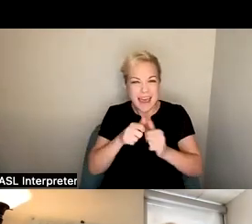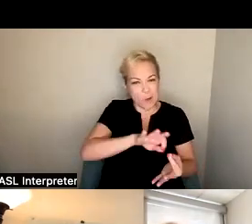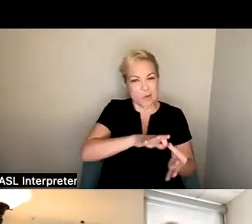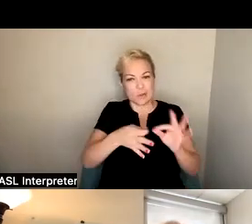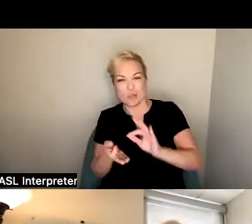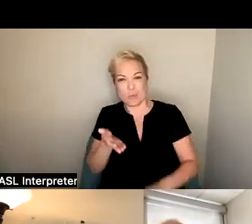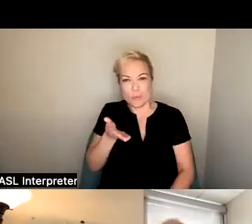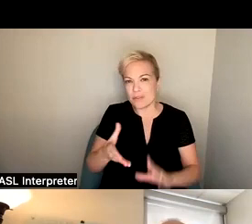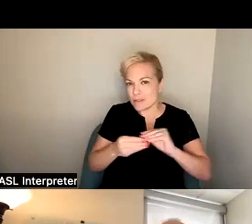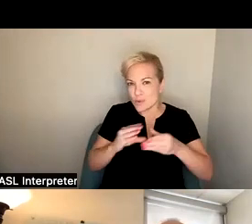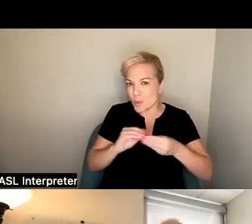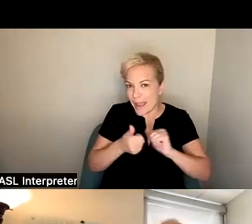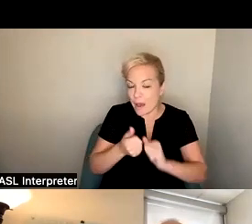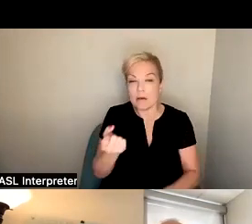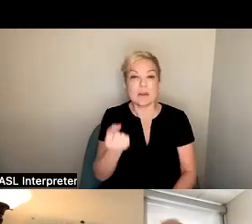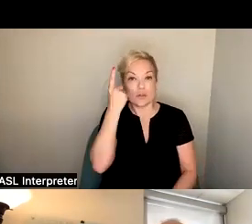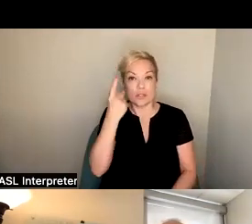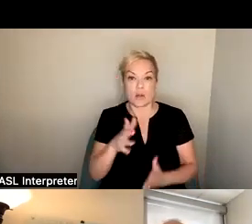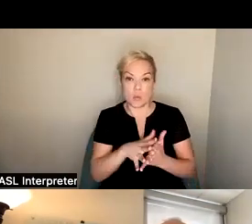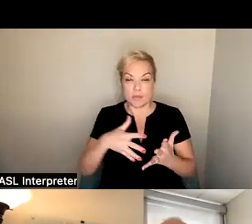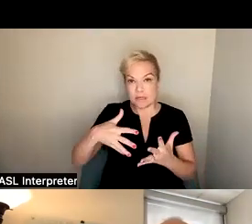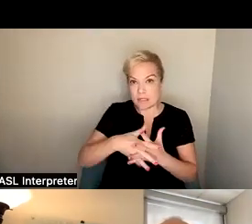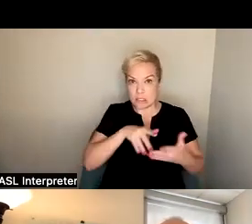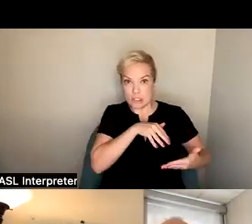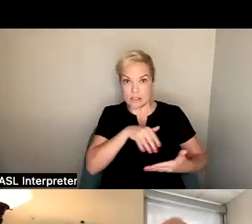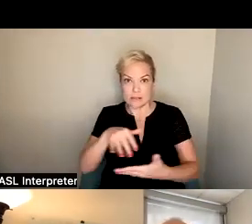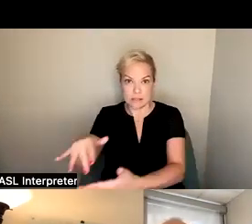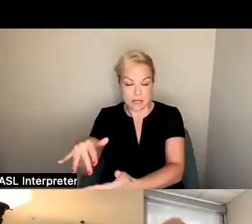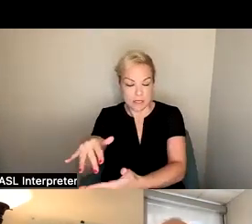there is not only the work of orality and storytelling but now literary criticism as